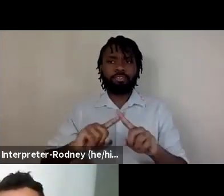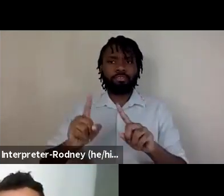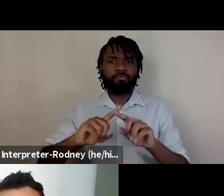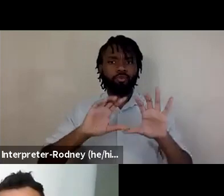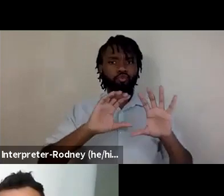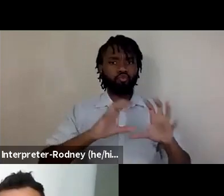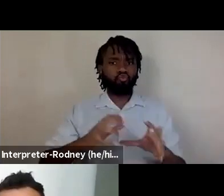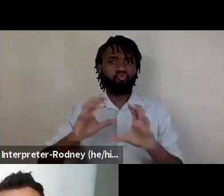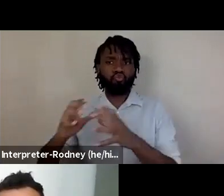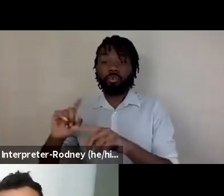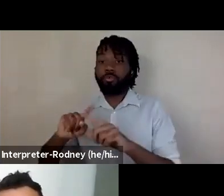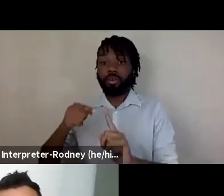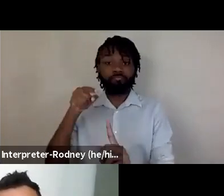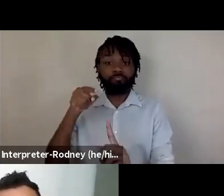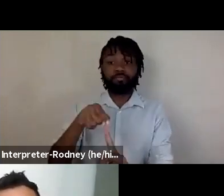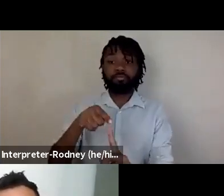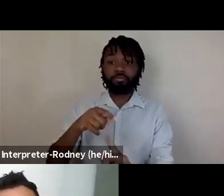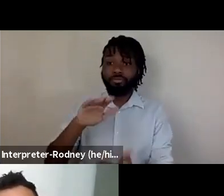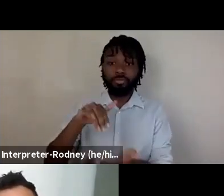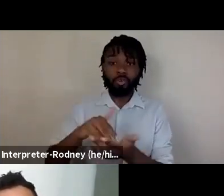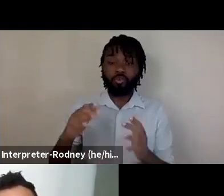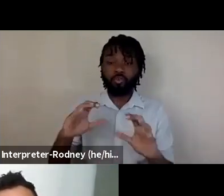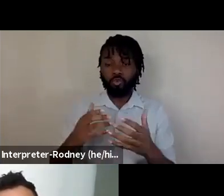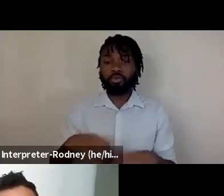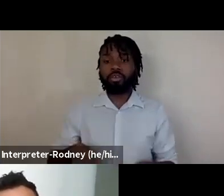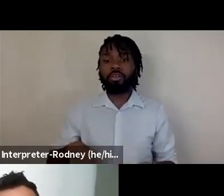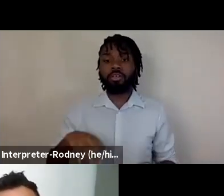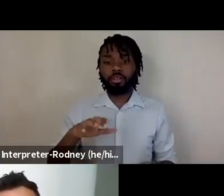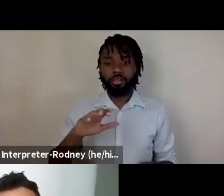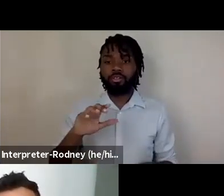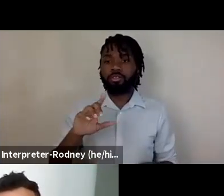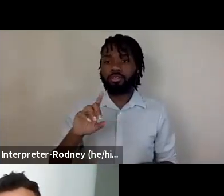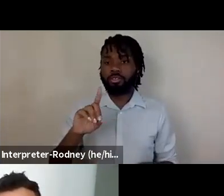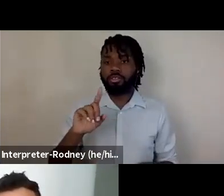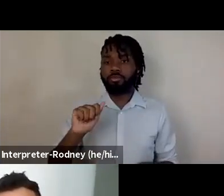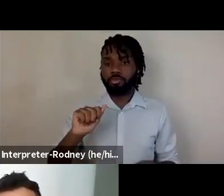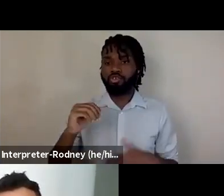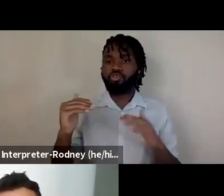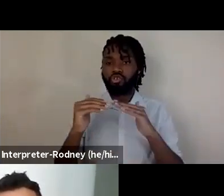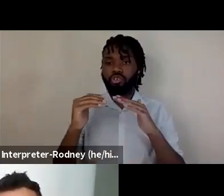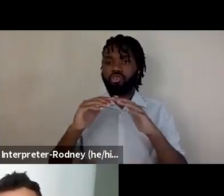The Abolition and Disability Justice Coalition, which is a nationally-based collective